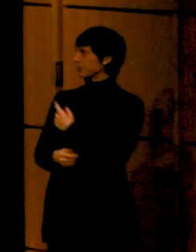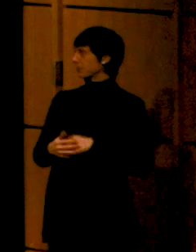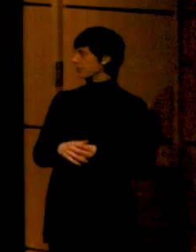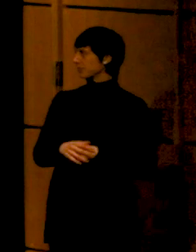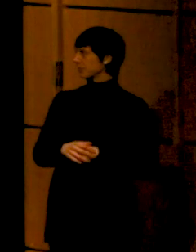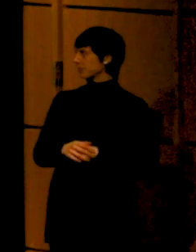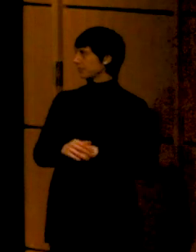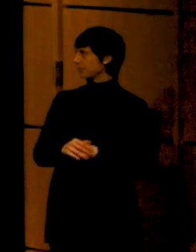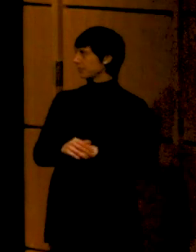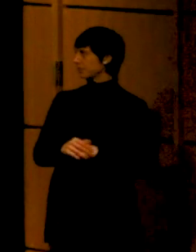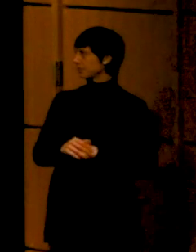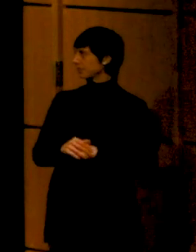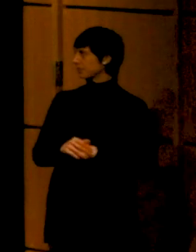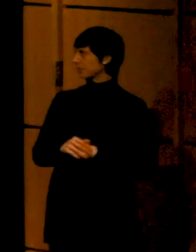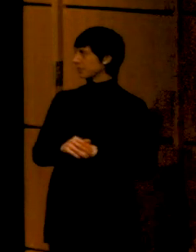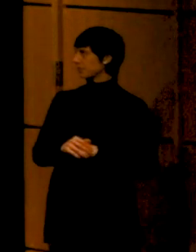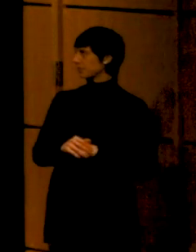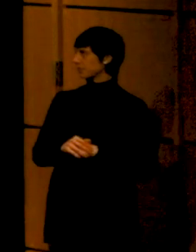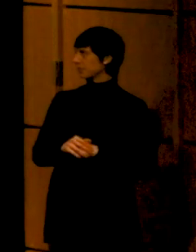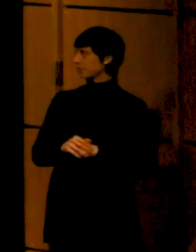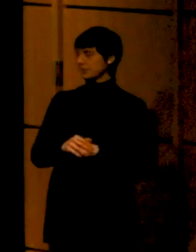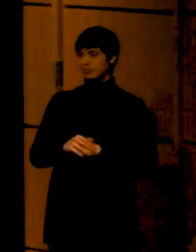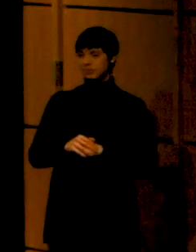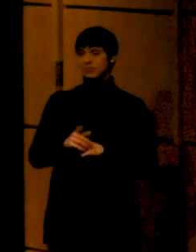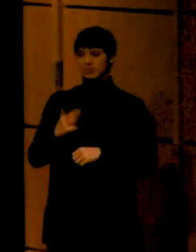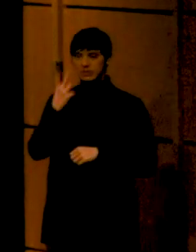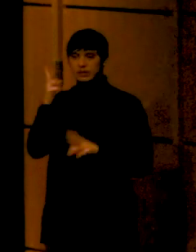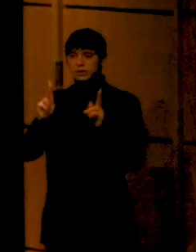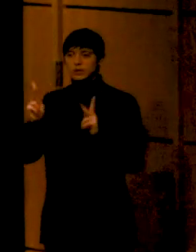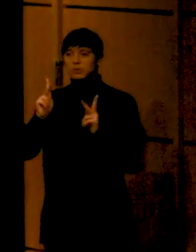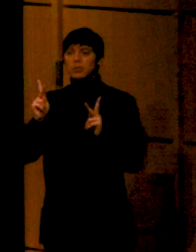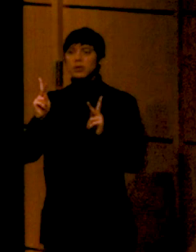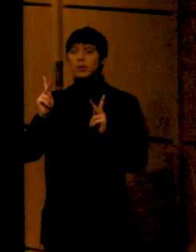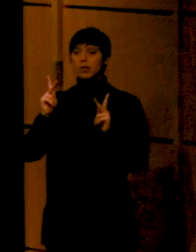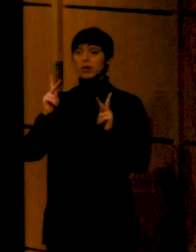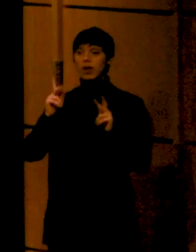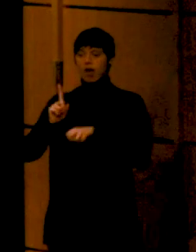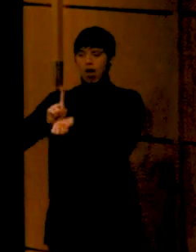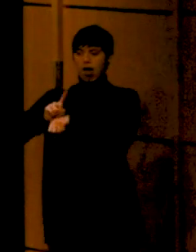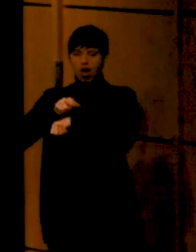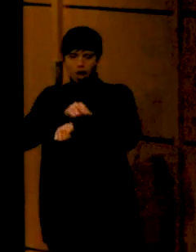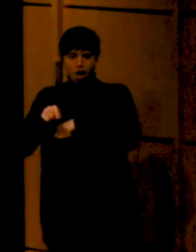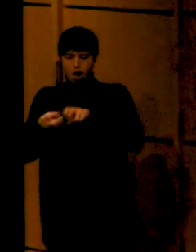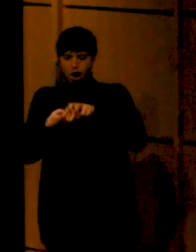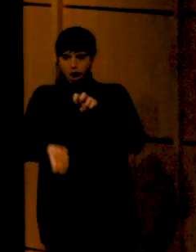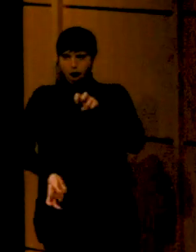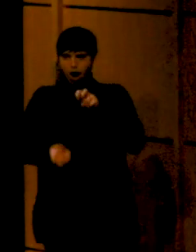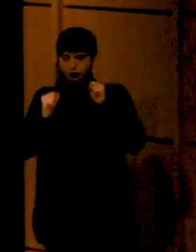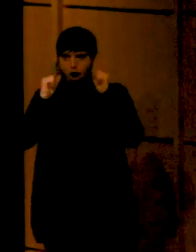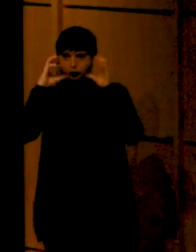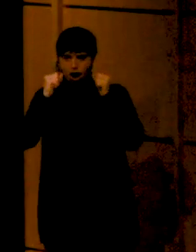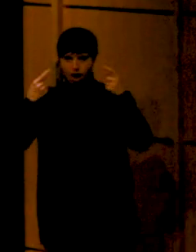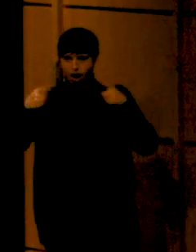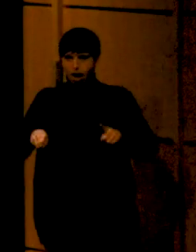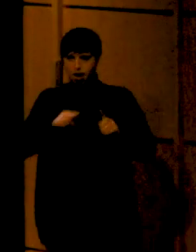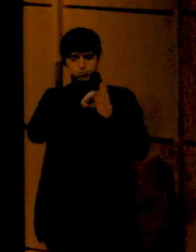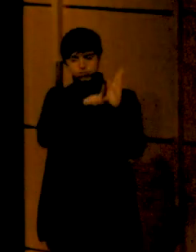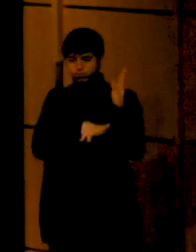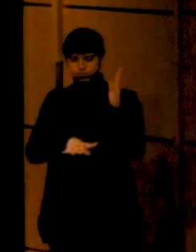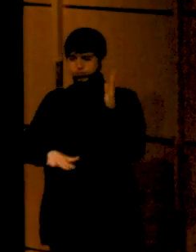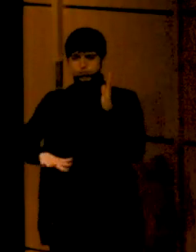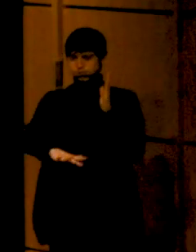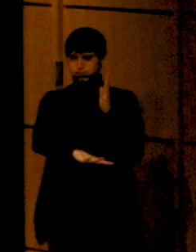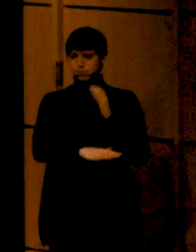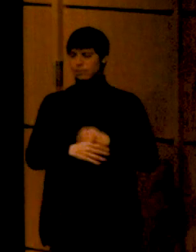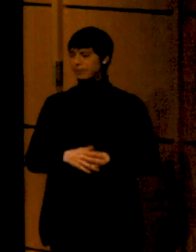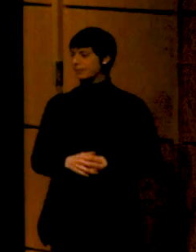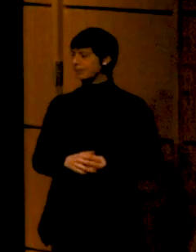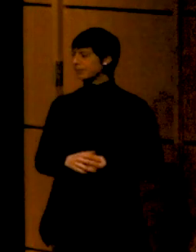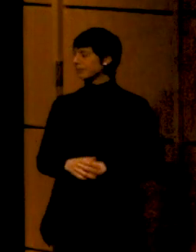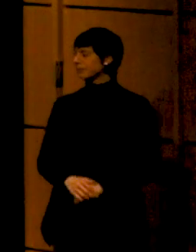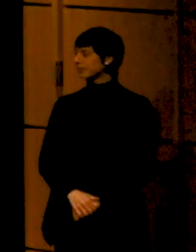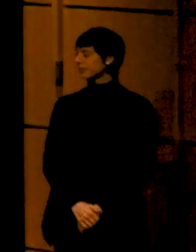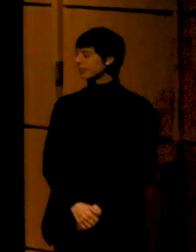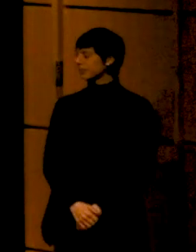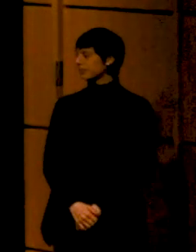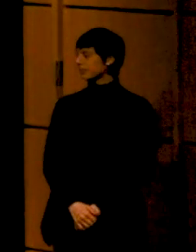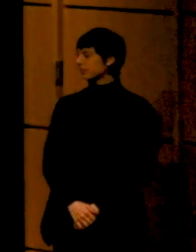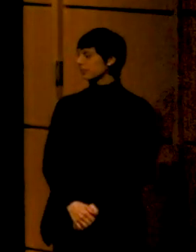the like, where you see people at this great spectacle before them.